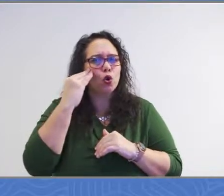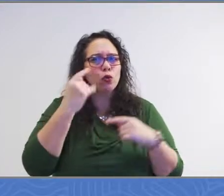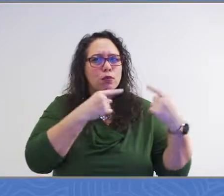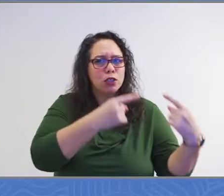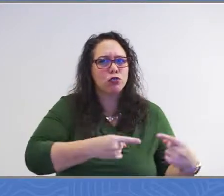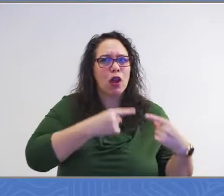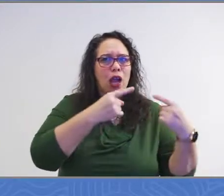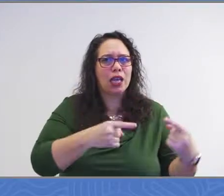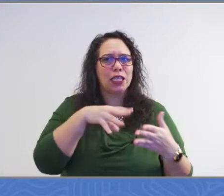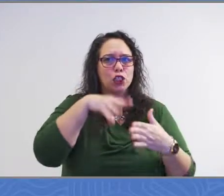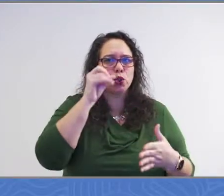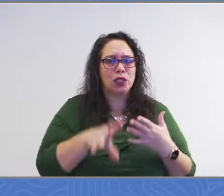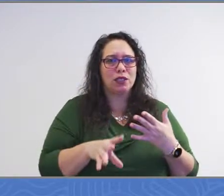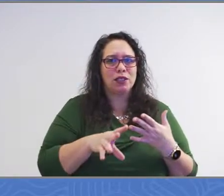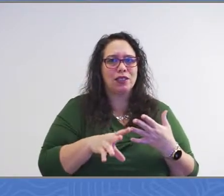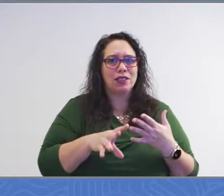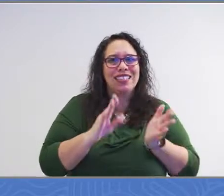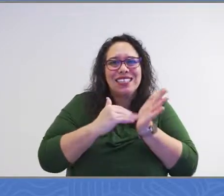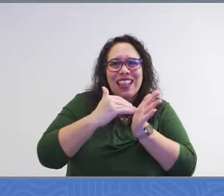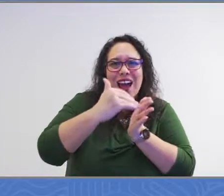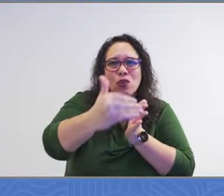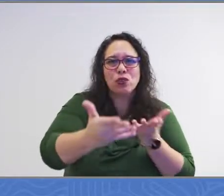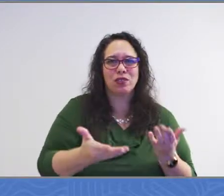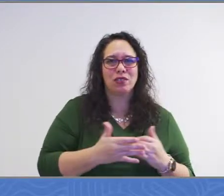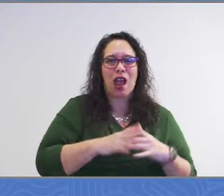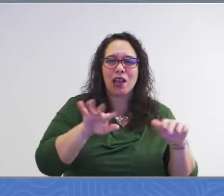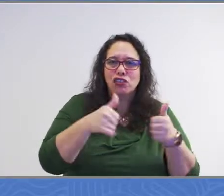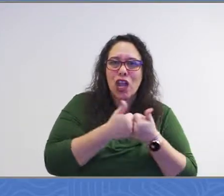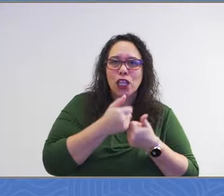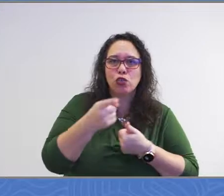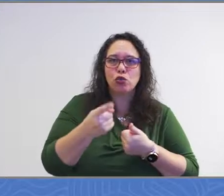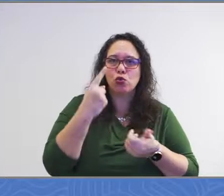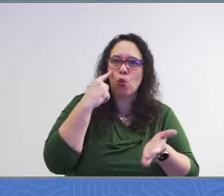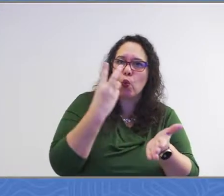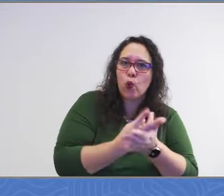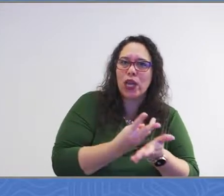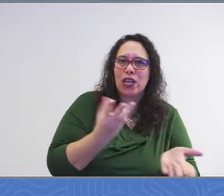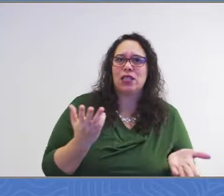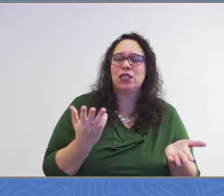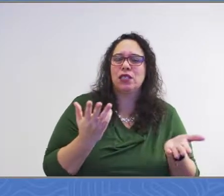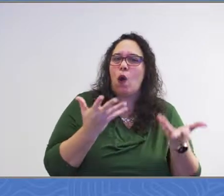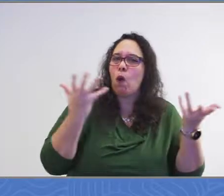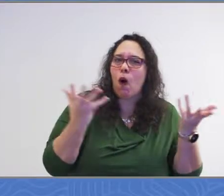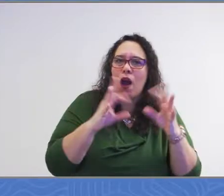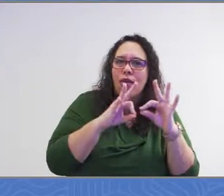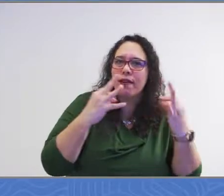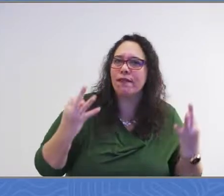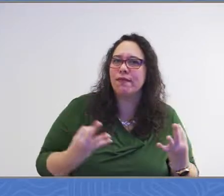there are thousands of them. I challenge you to witness firsthand what these families are going through.